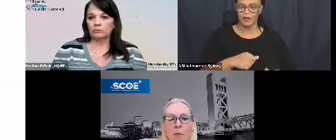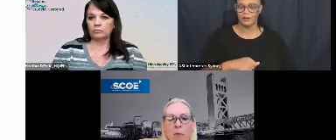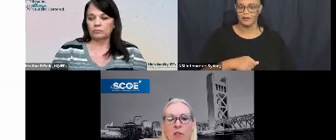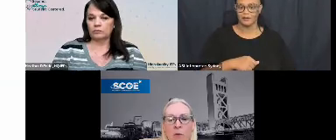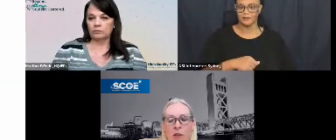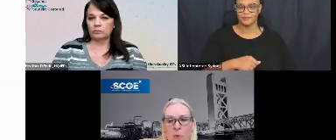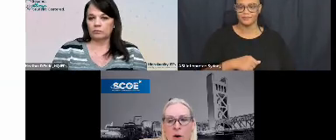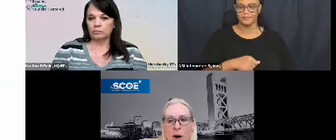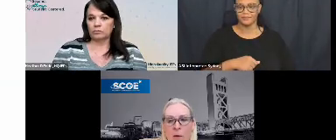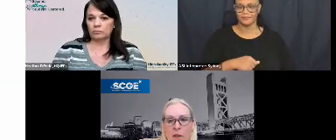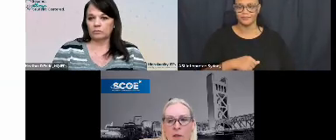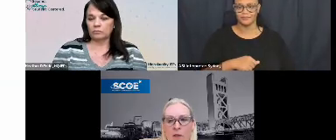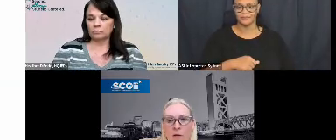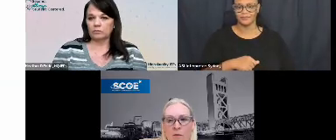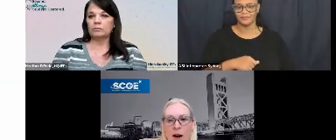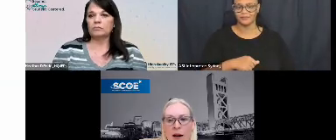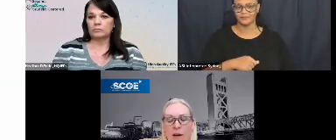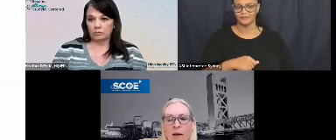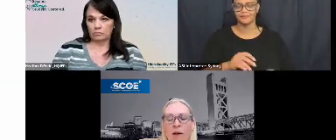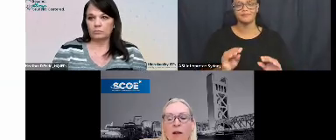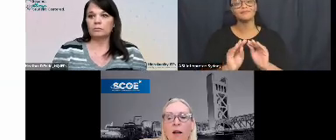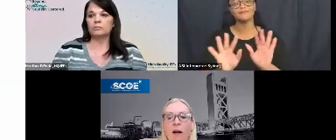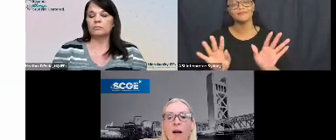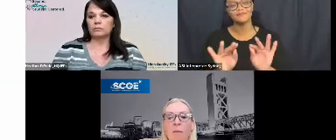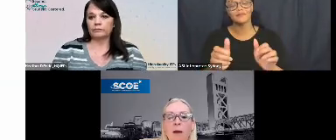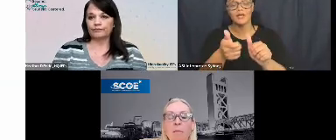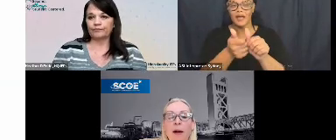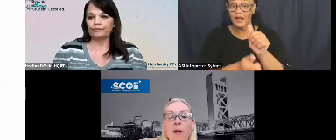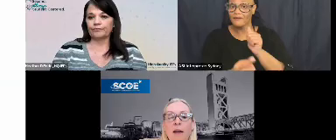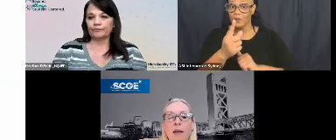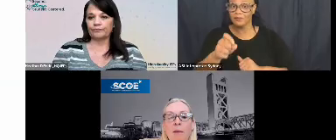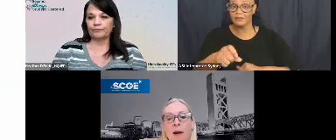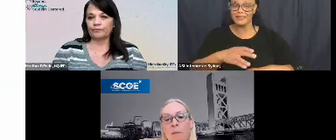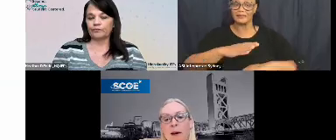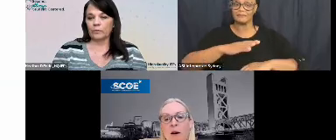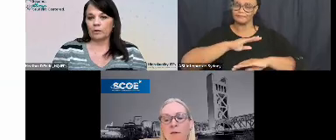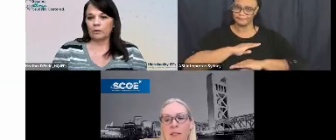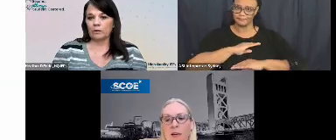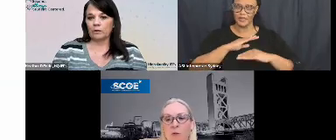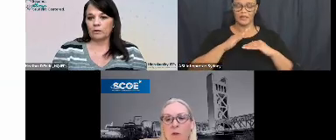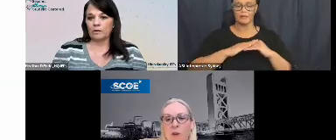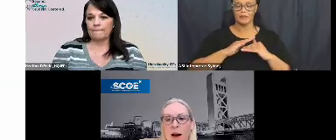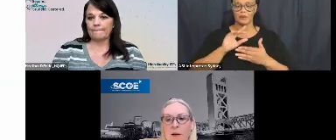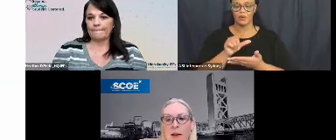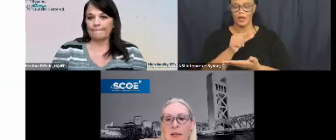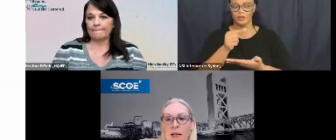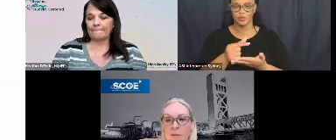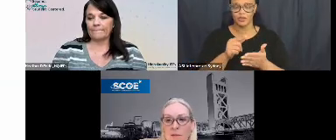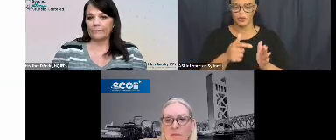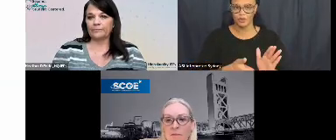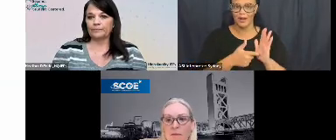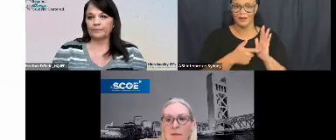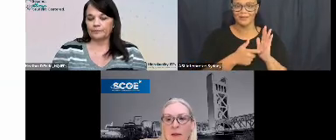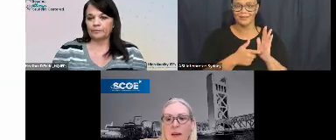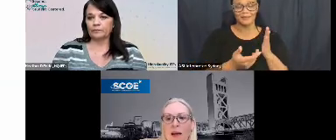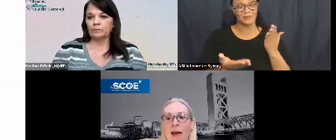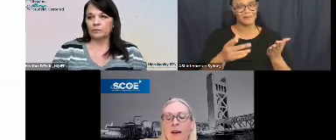the minimum graduation requirements, right? Um but it may be a conversation with your IEP team